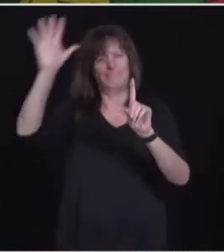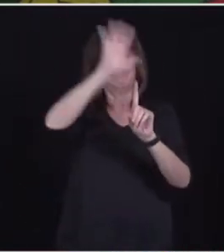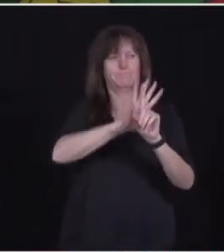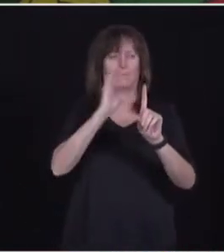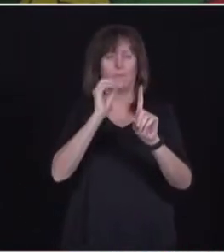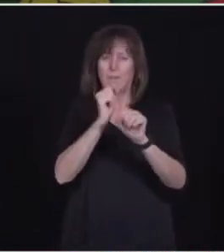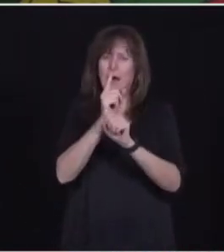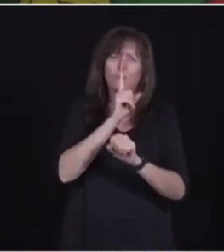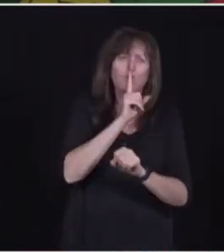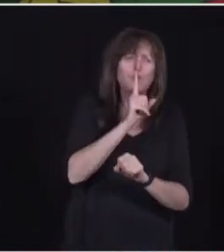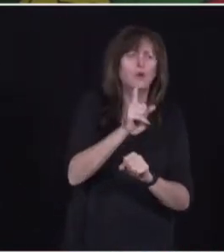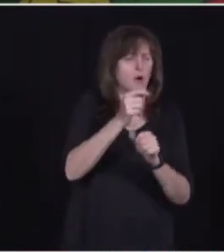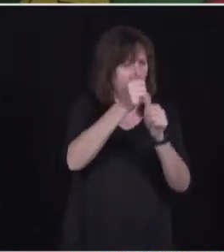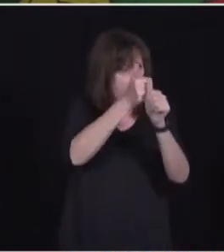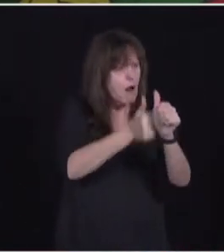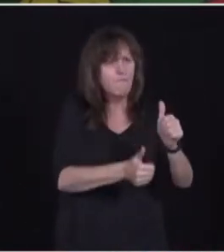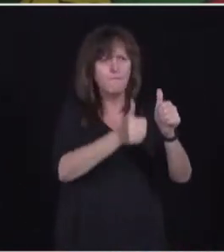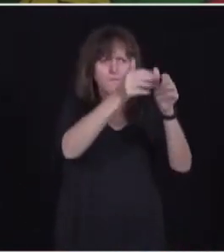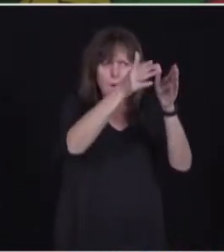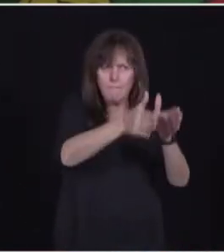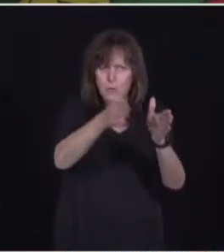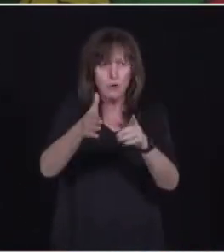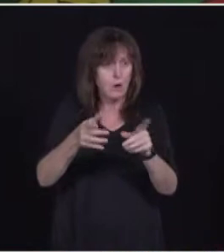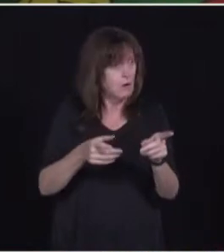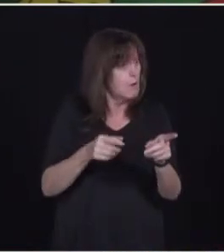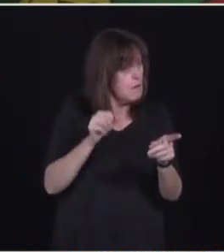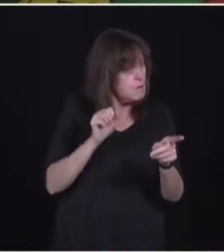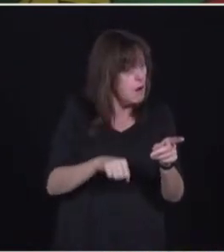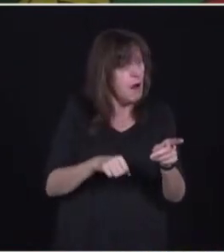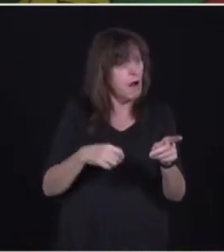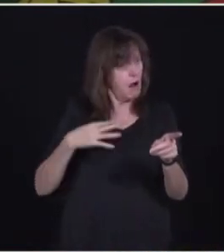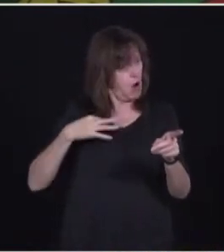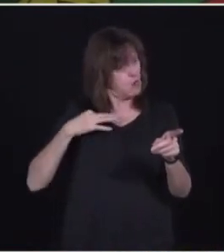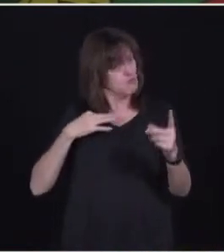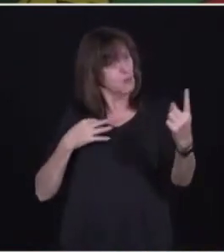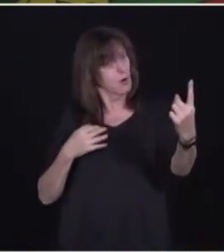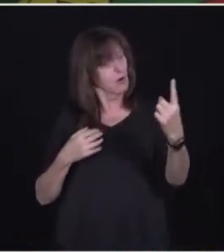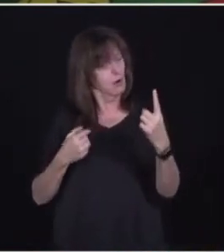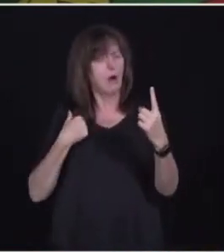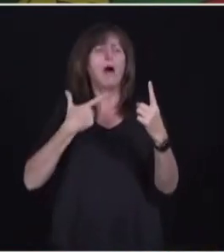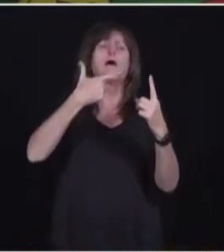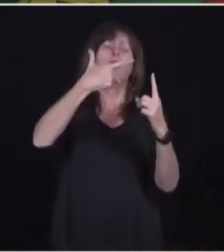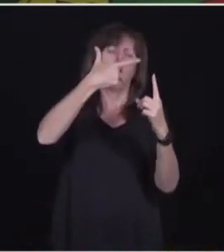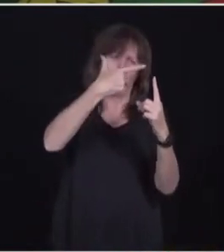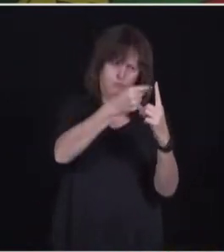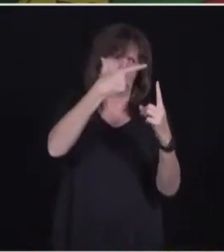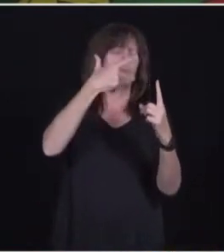That is our mission, that efficient and equitable COVID-19 vaccination program for Ontario in order, every eligible person in the